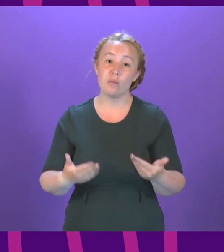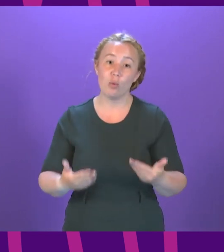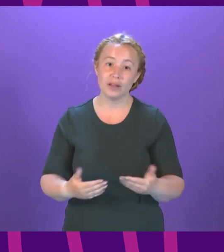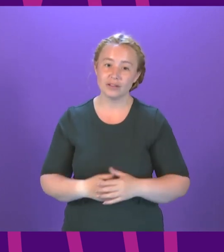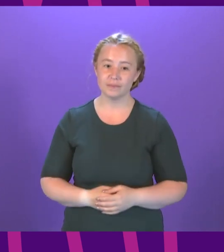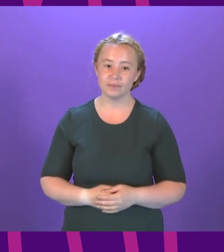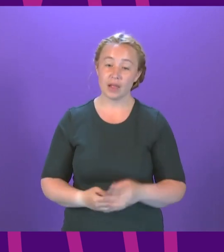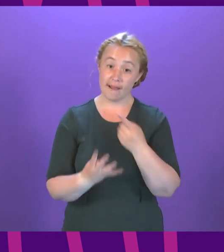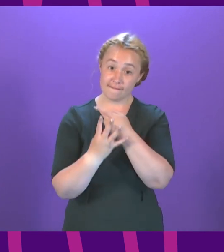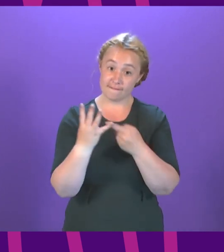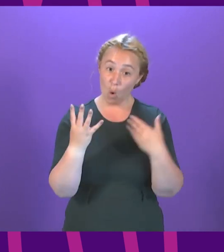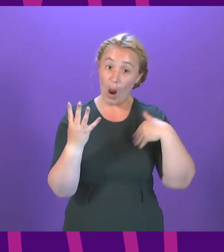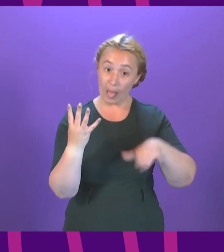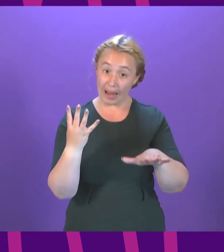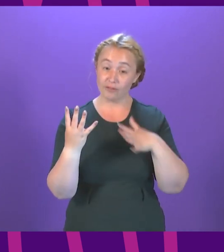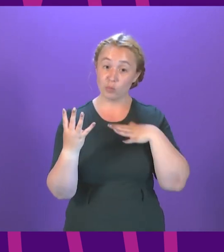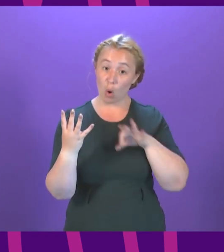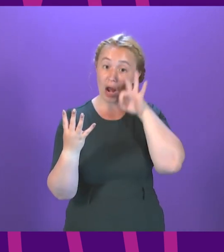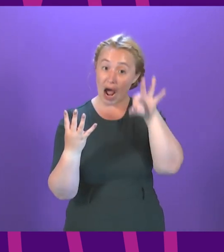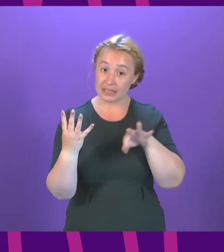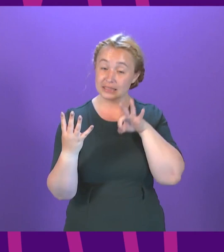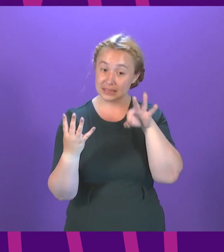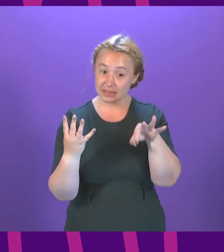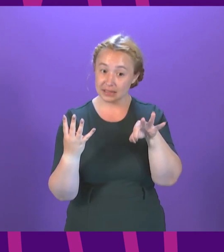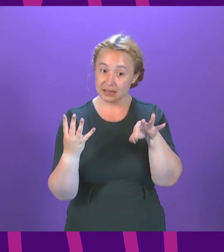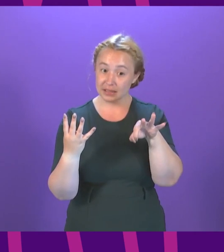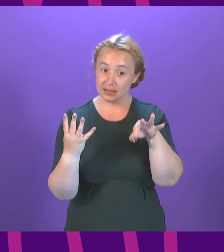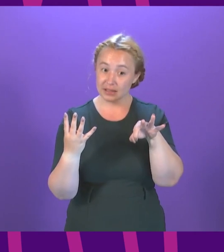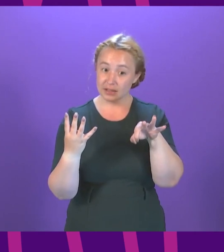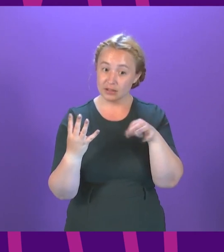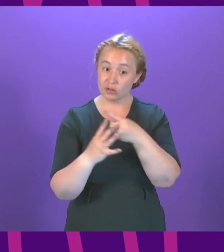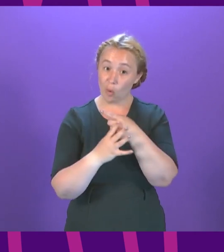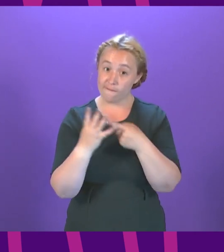Four remaining members wish to ask questions of the First Minister, and I am minded to take those questions.